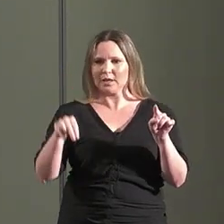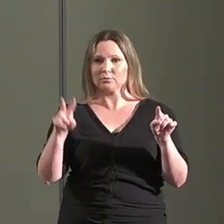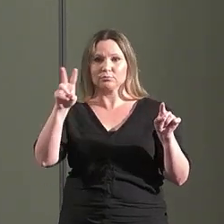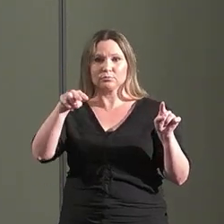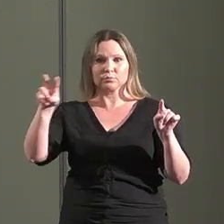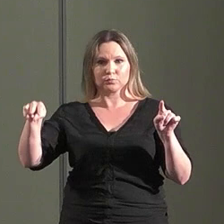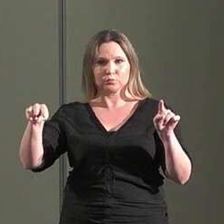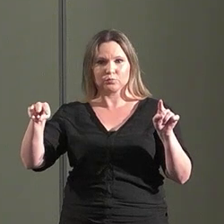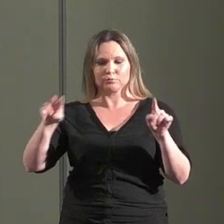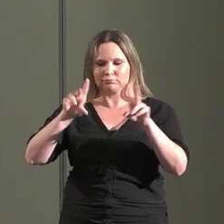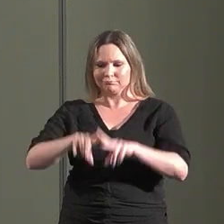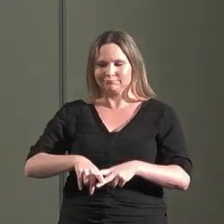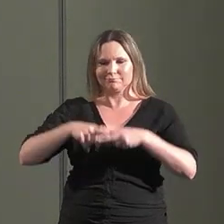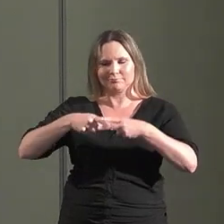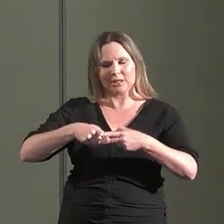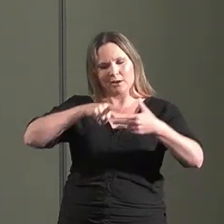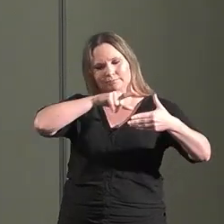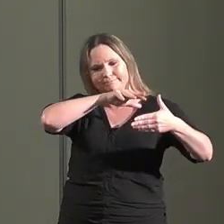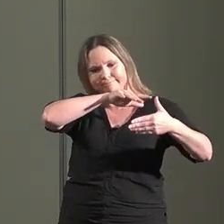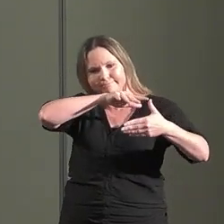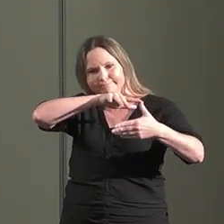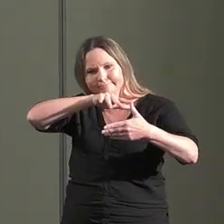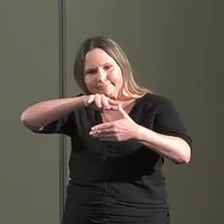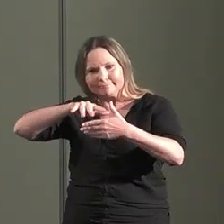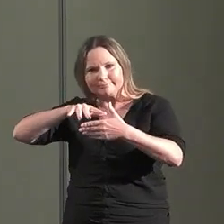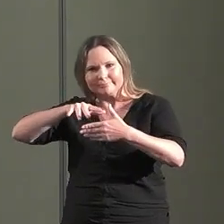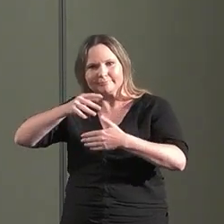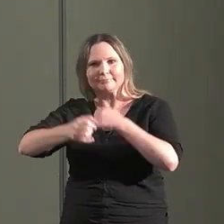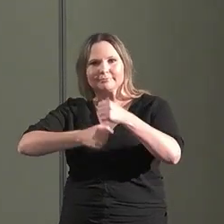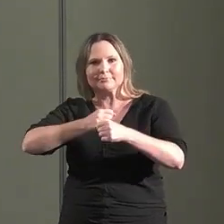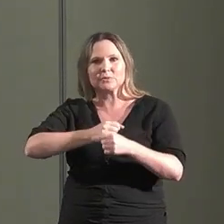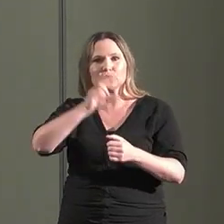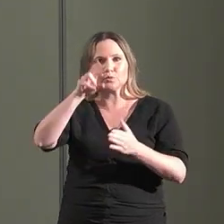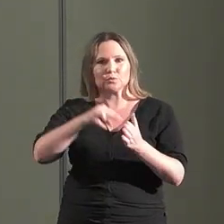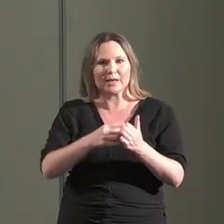So we did the original study. In 2012.